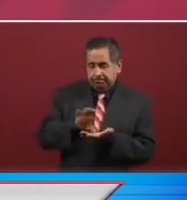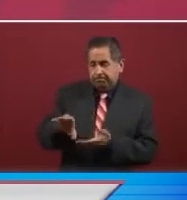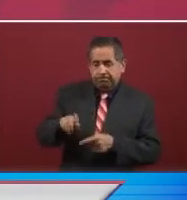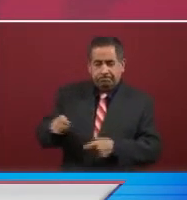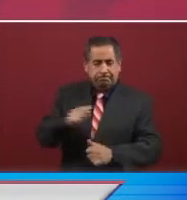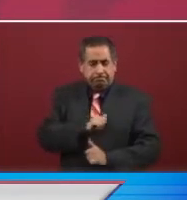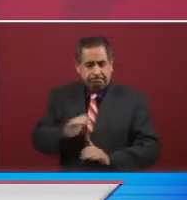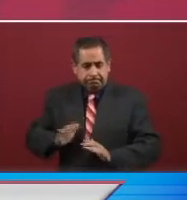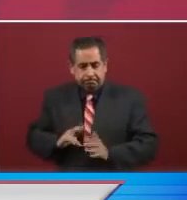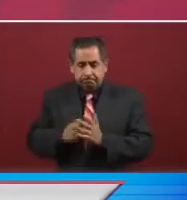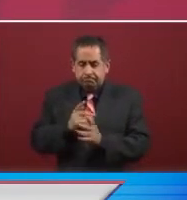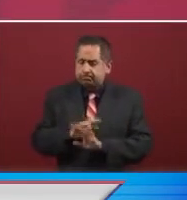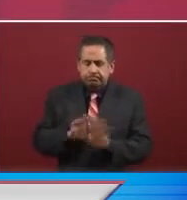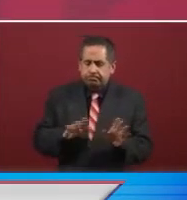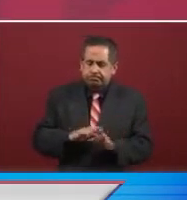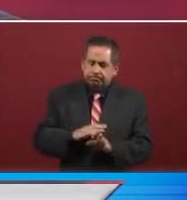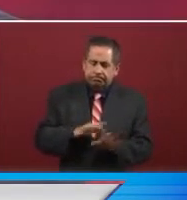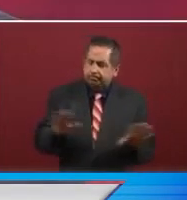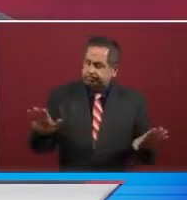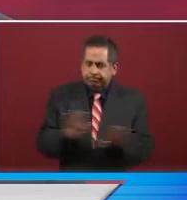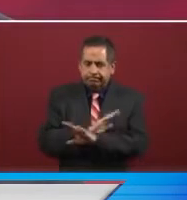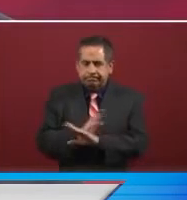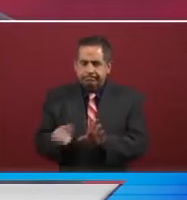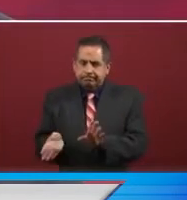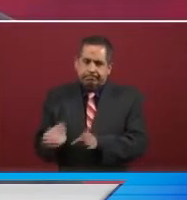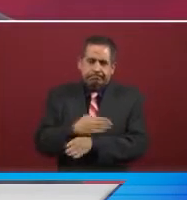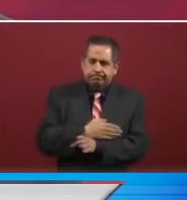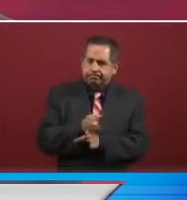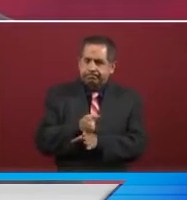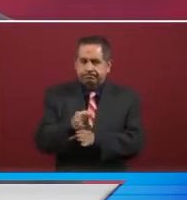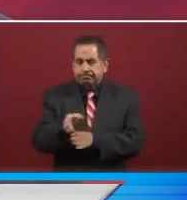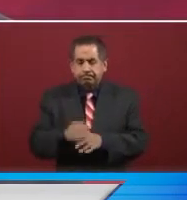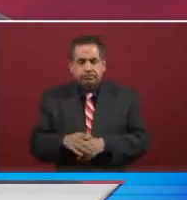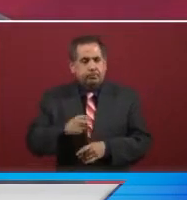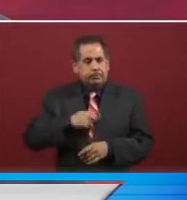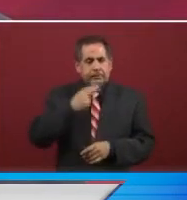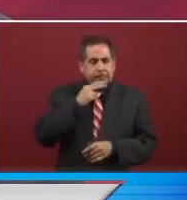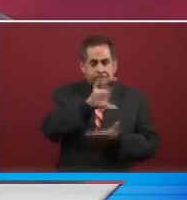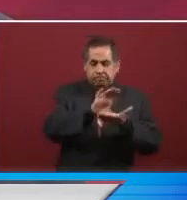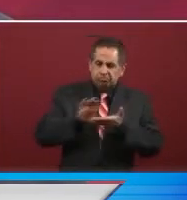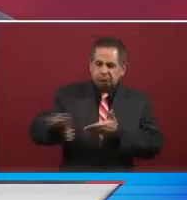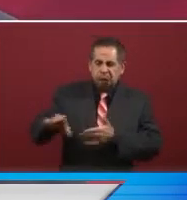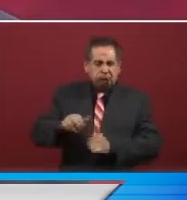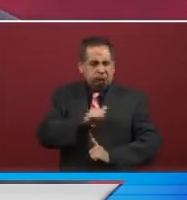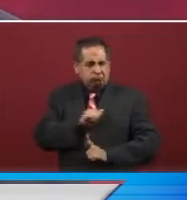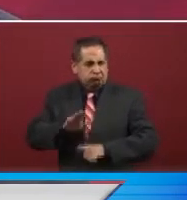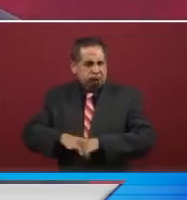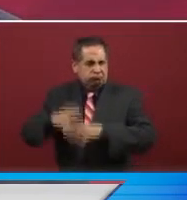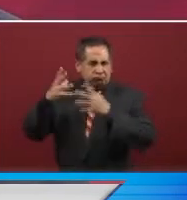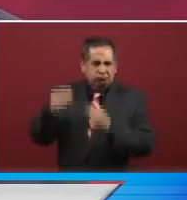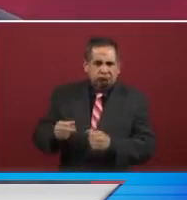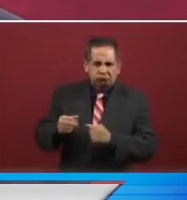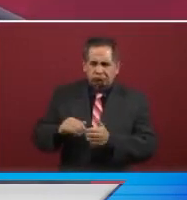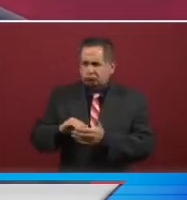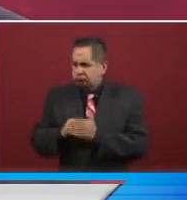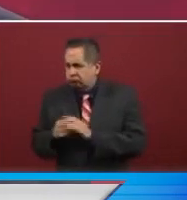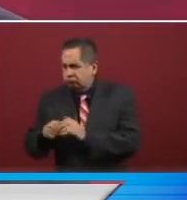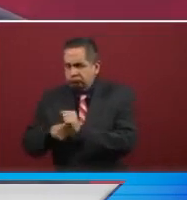The government seeks to reorient this initiative completely it does not seek cooperation for the use of violence it seeks to reorient this initiative